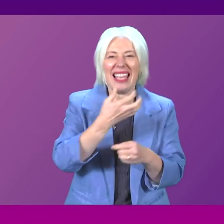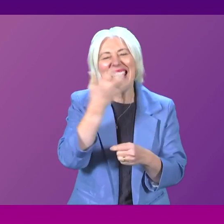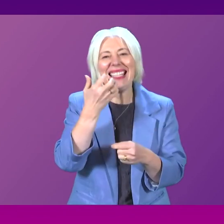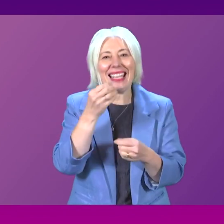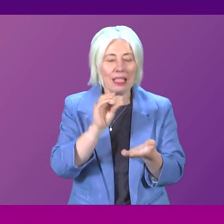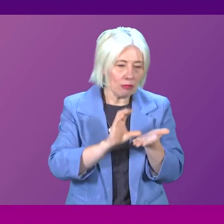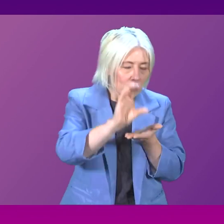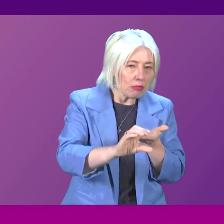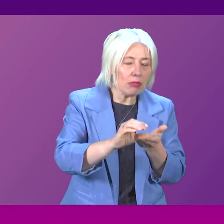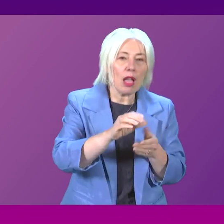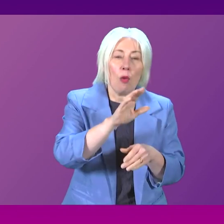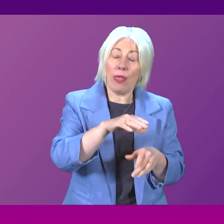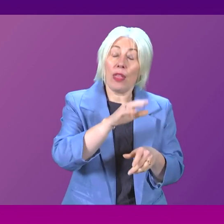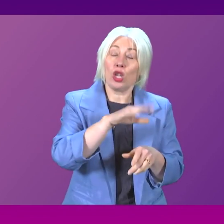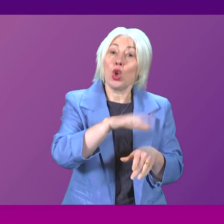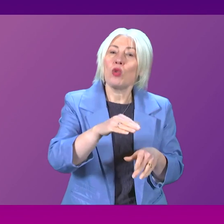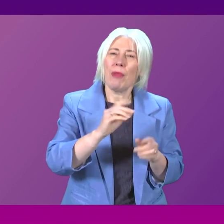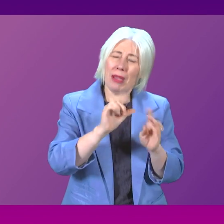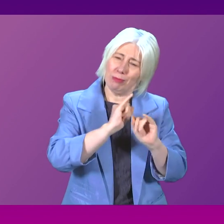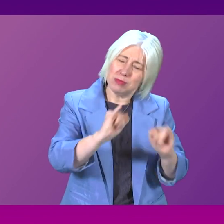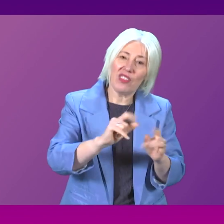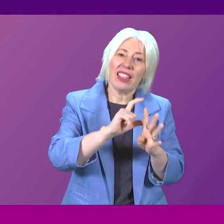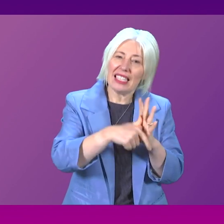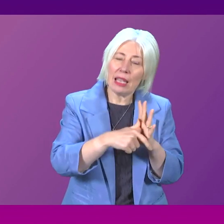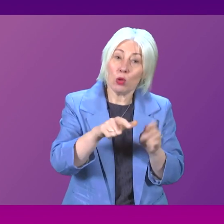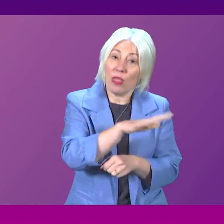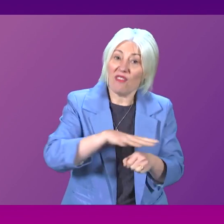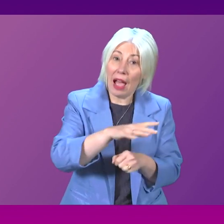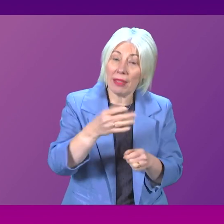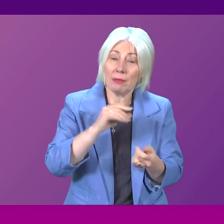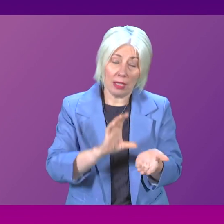families with severely disabled children, to help them to heat their homes.